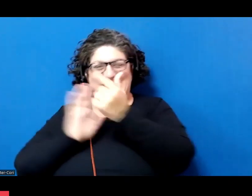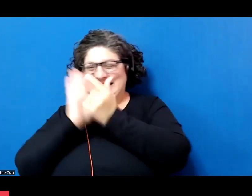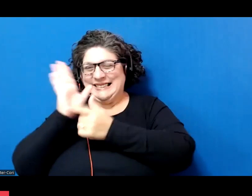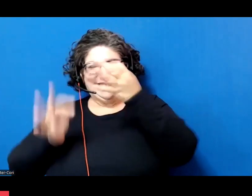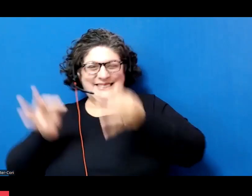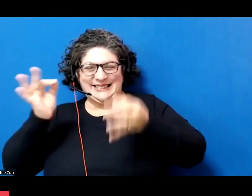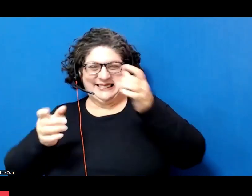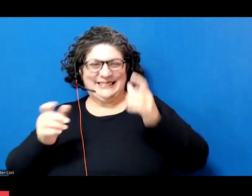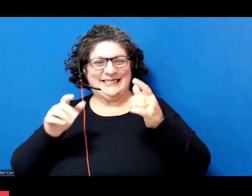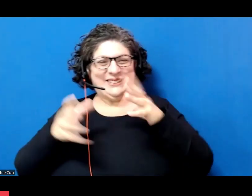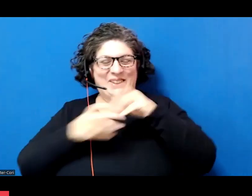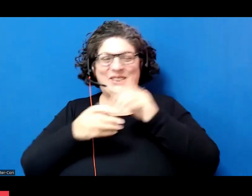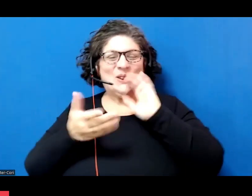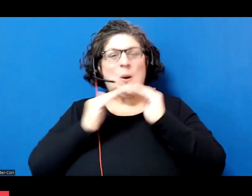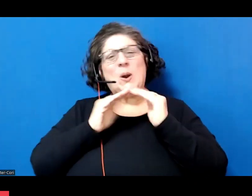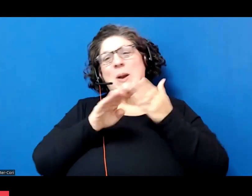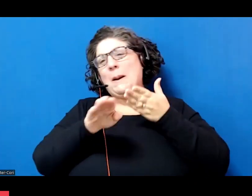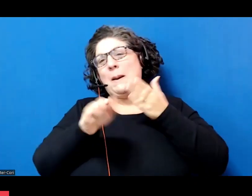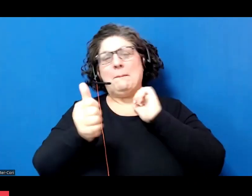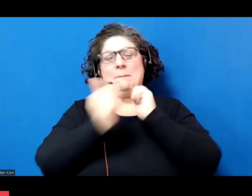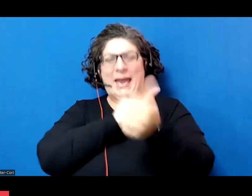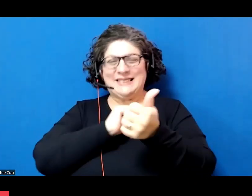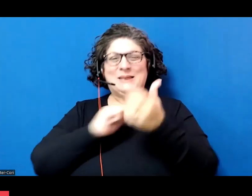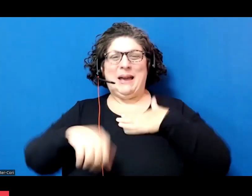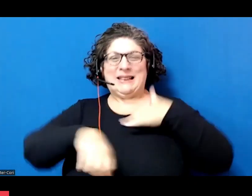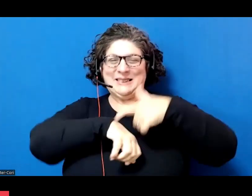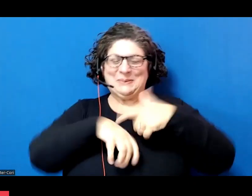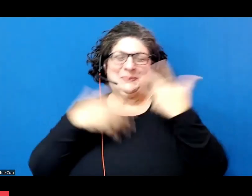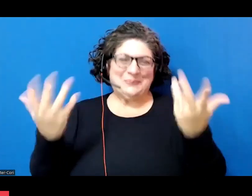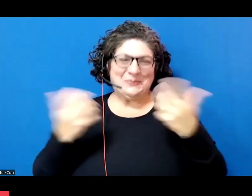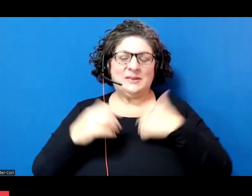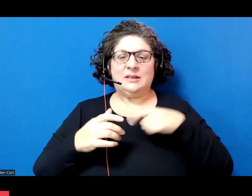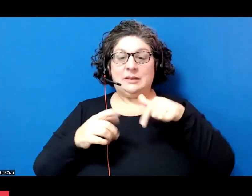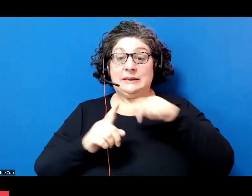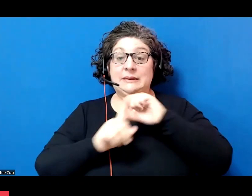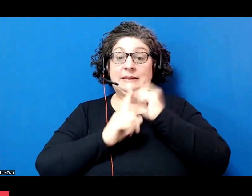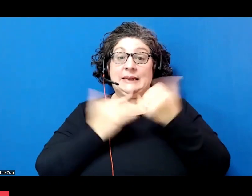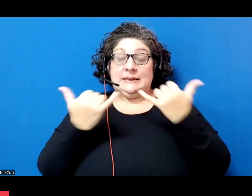So not to go over past the red light. The case I'm talking about today is called Moore v. Harper.